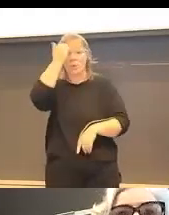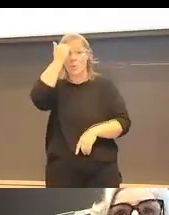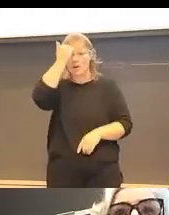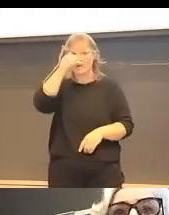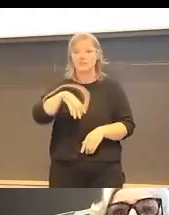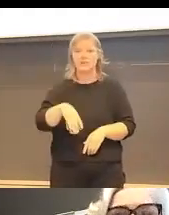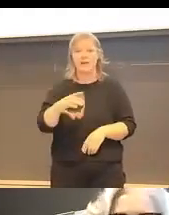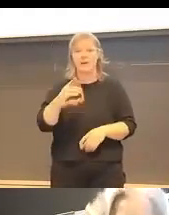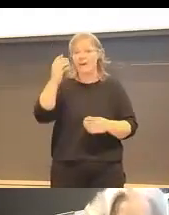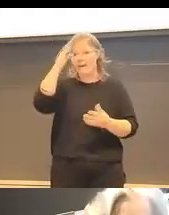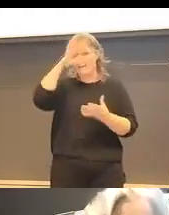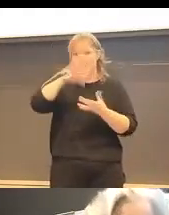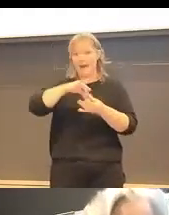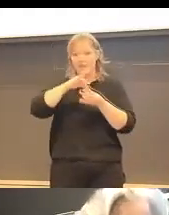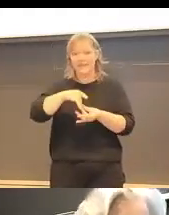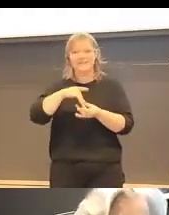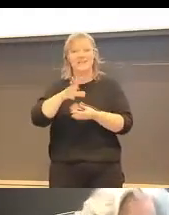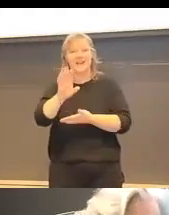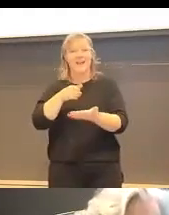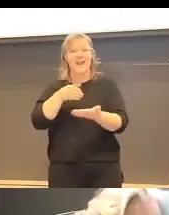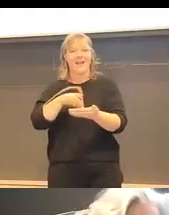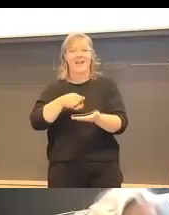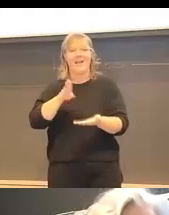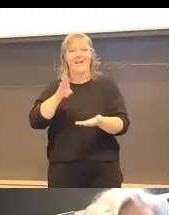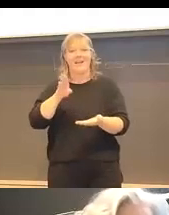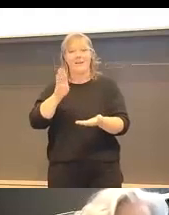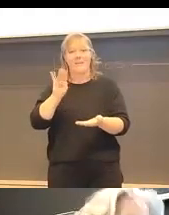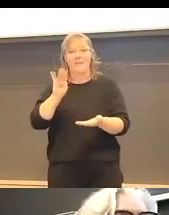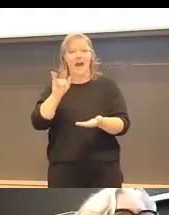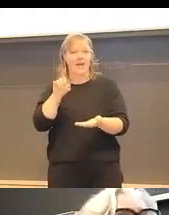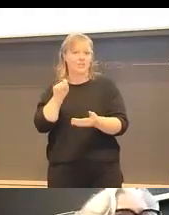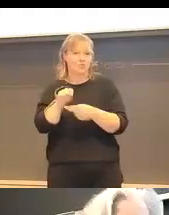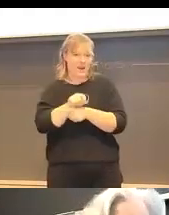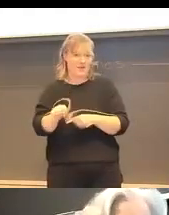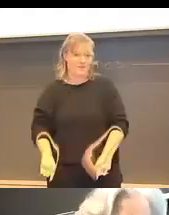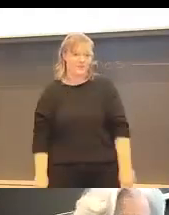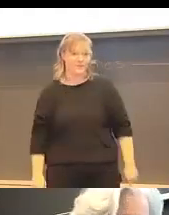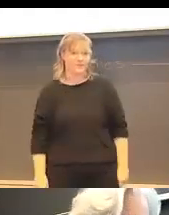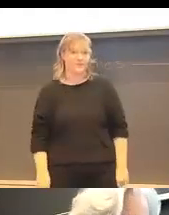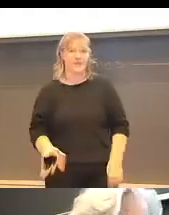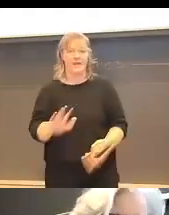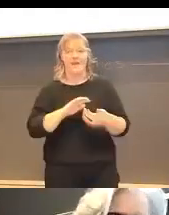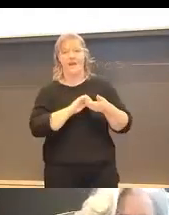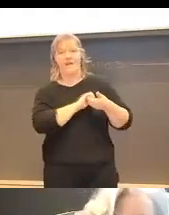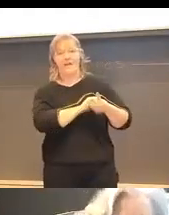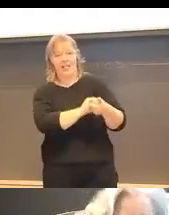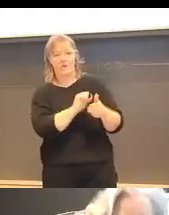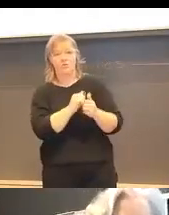mindfulness and anti-bias training we do this in collaboration with Partners such as those